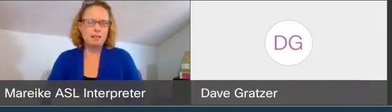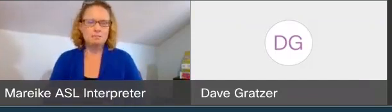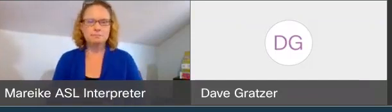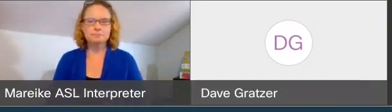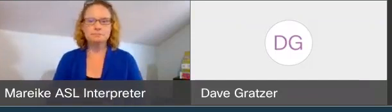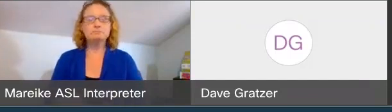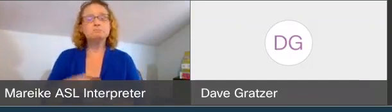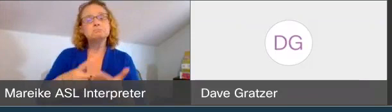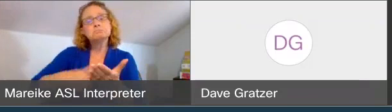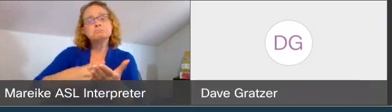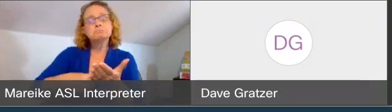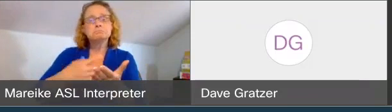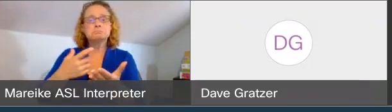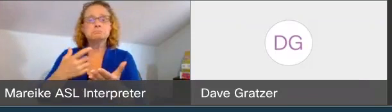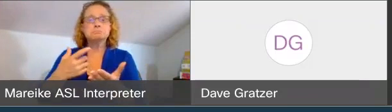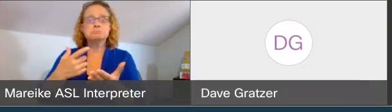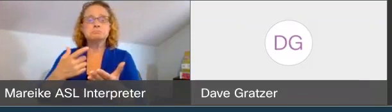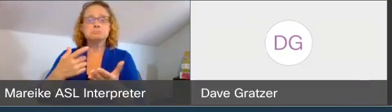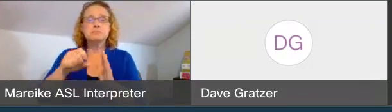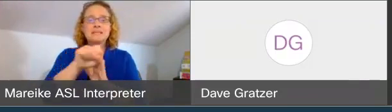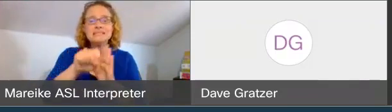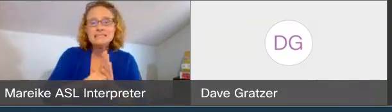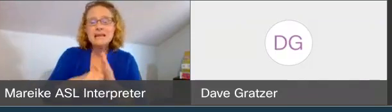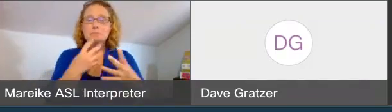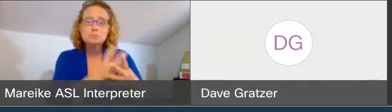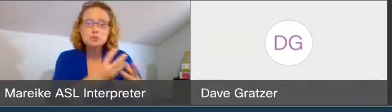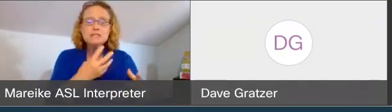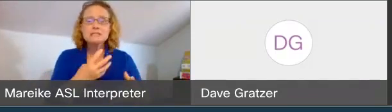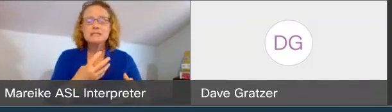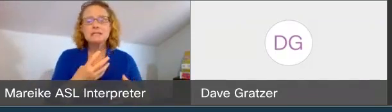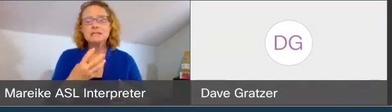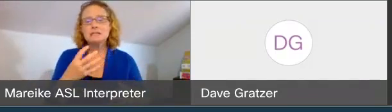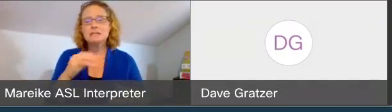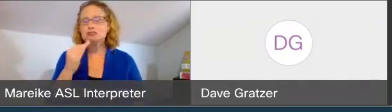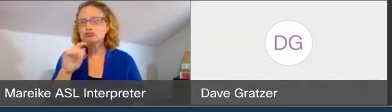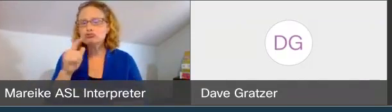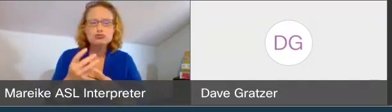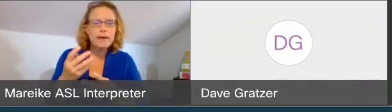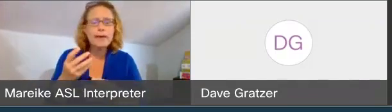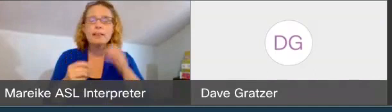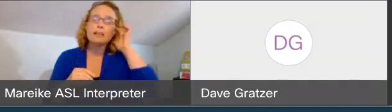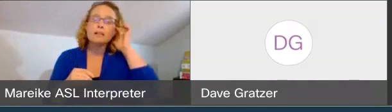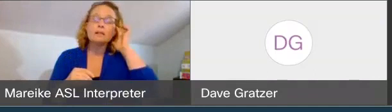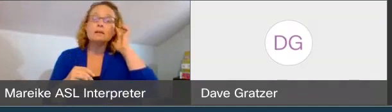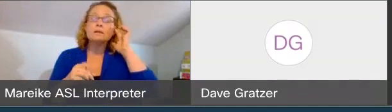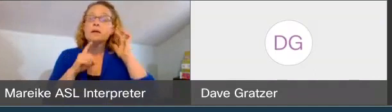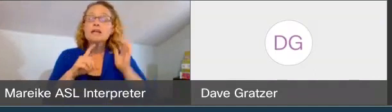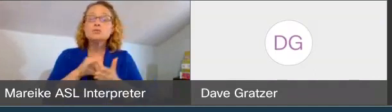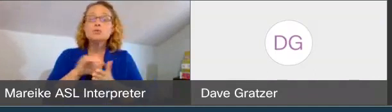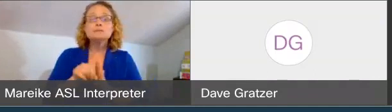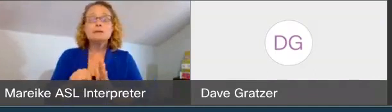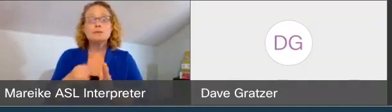sometimes it's a state prison or a jail setting. We actually in New York State have access to